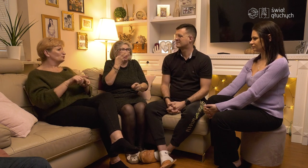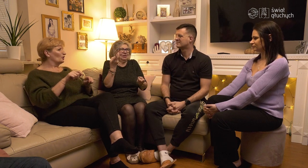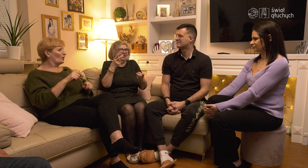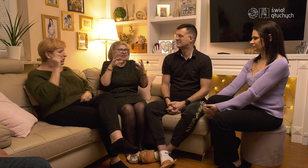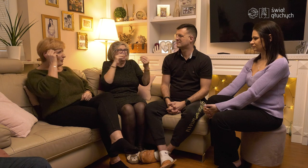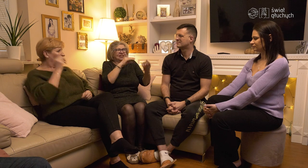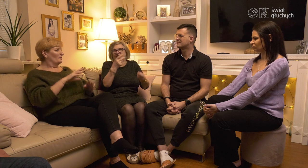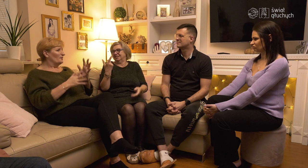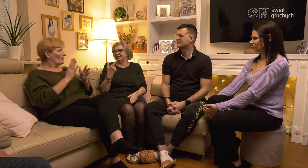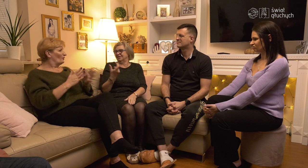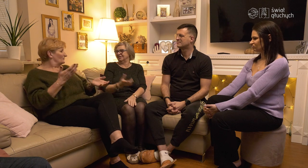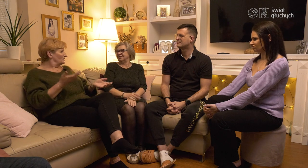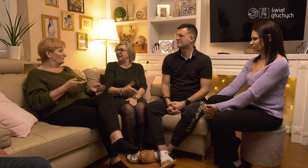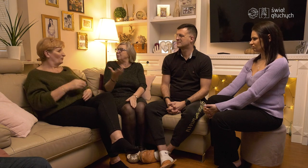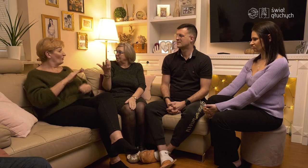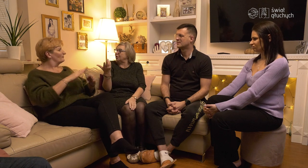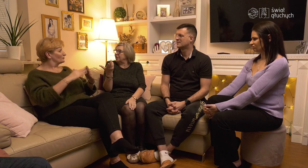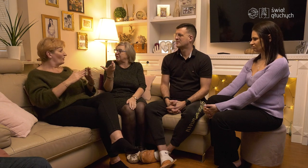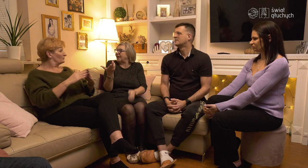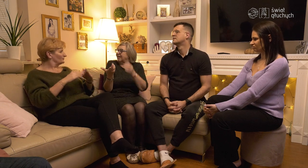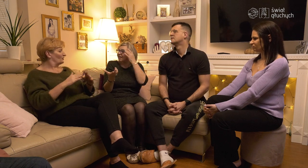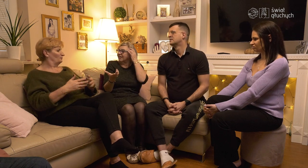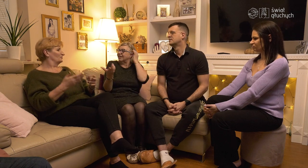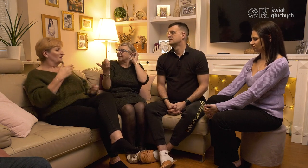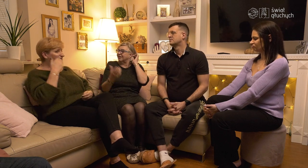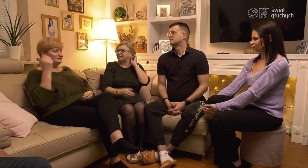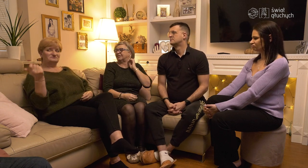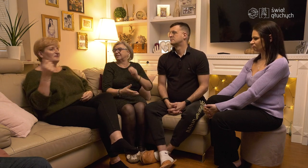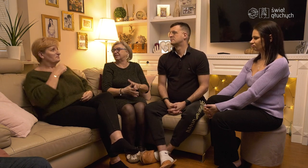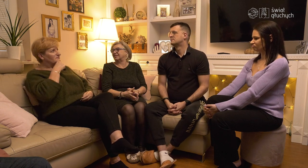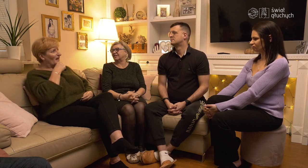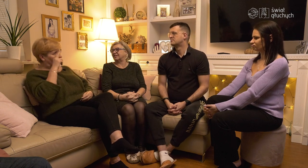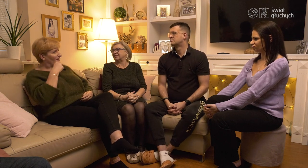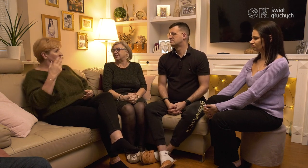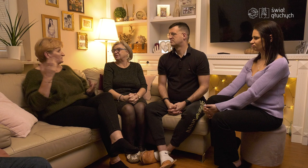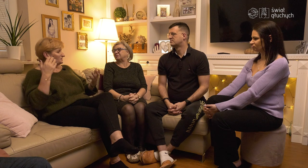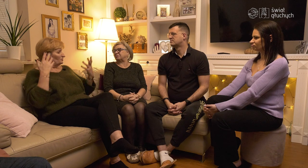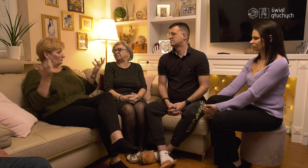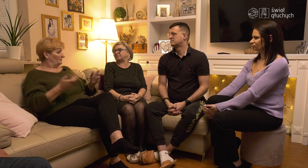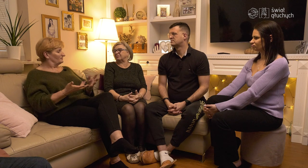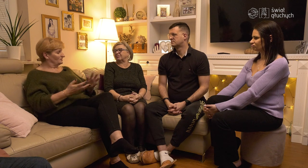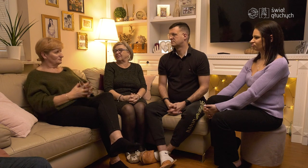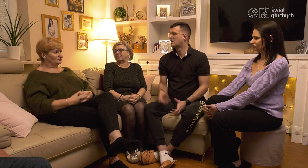[Dorota]: At one time sign language was not known, deaf people used to sign at home rather. Like Tadeusz's dad.